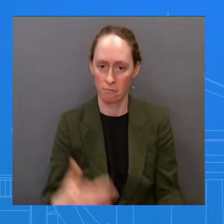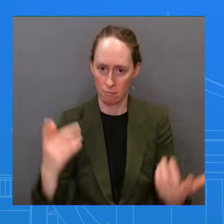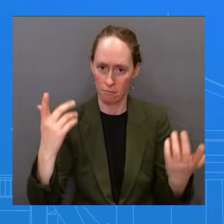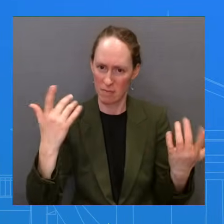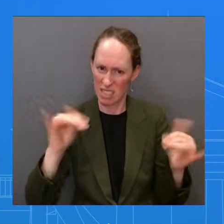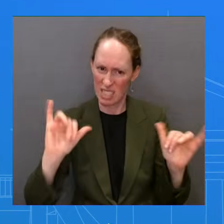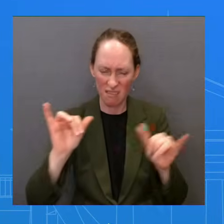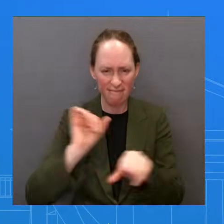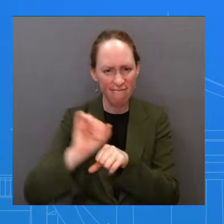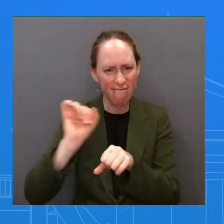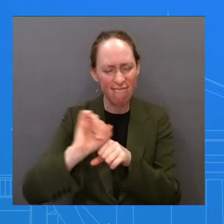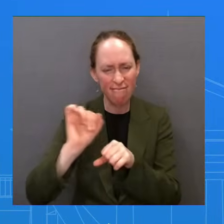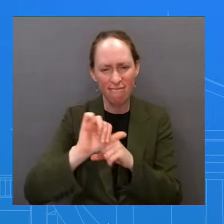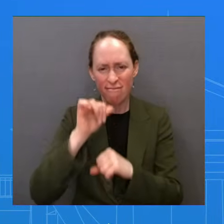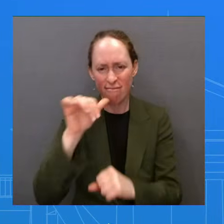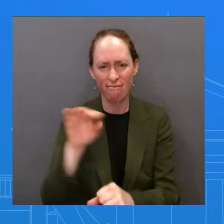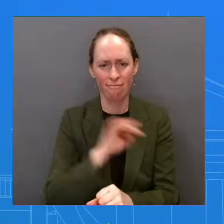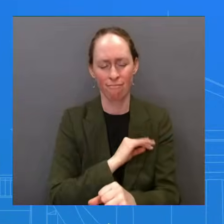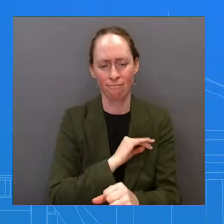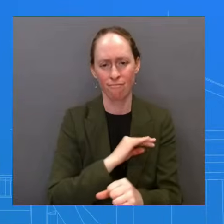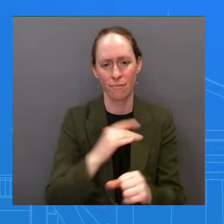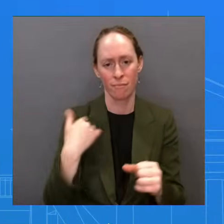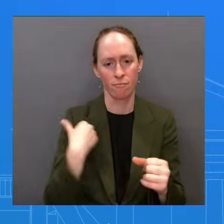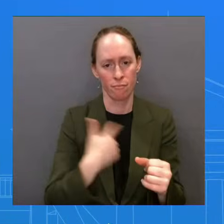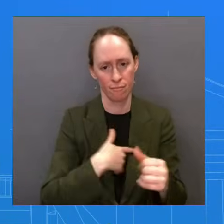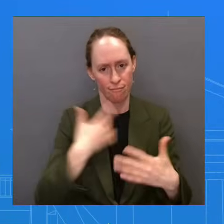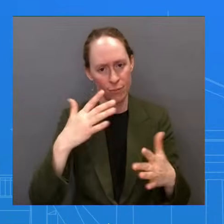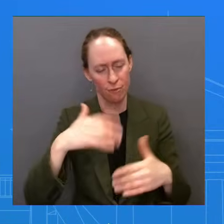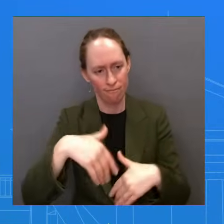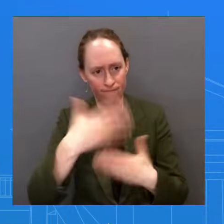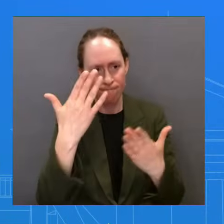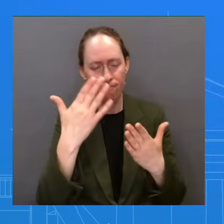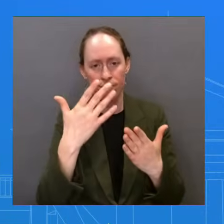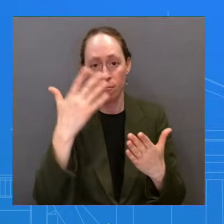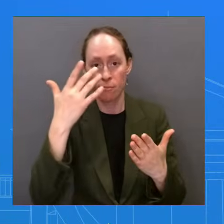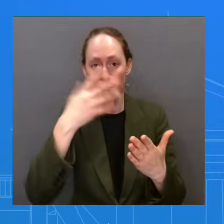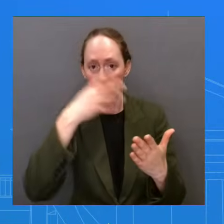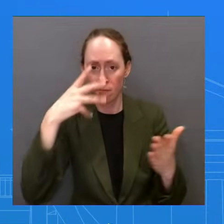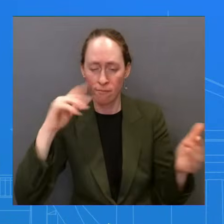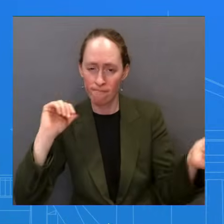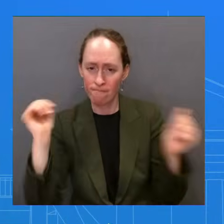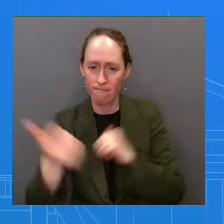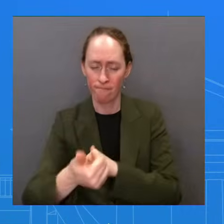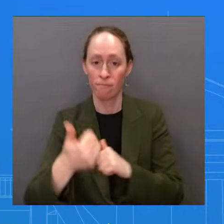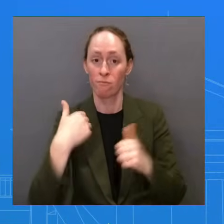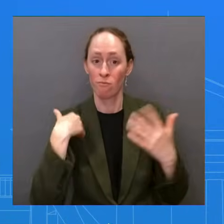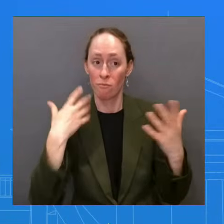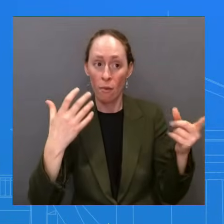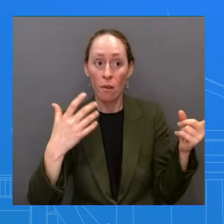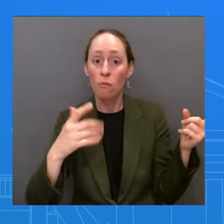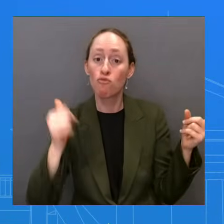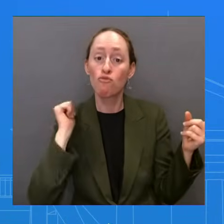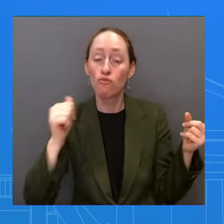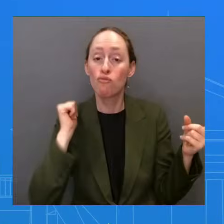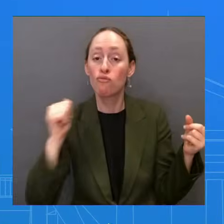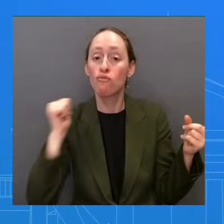and Congress -- Republicans in Congress refuse to act. And so, the President has used the tools that he has in front of him to --